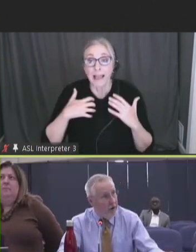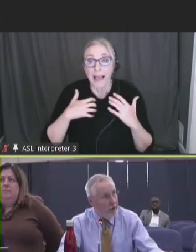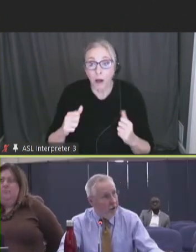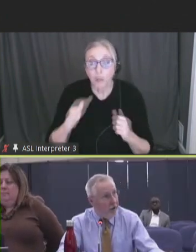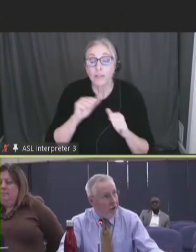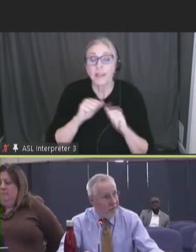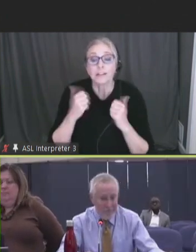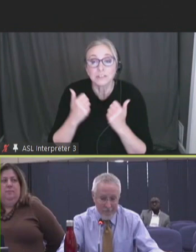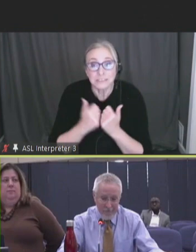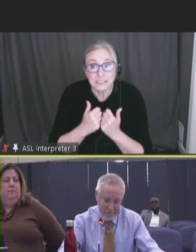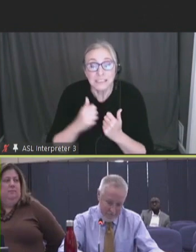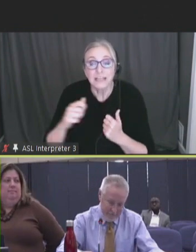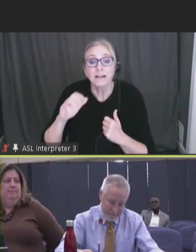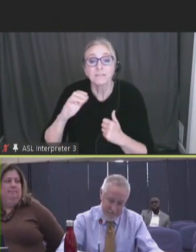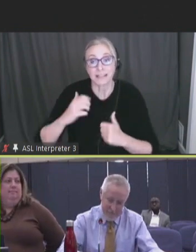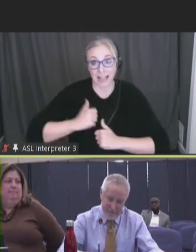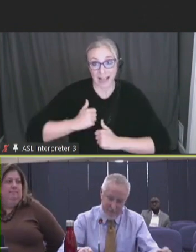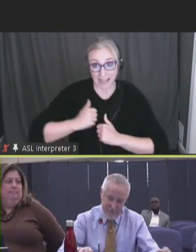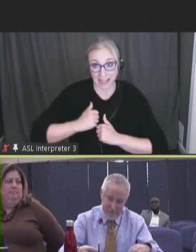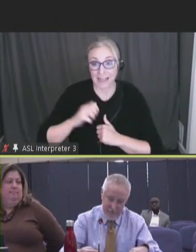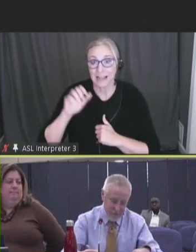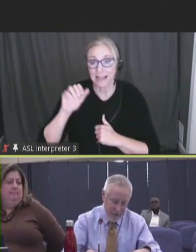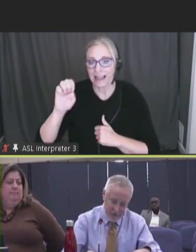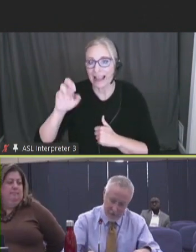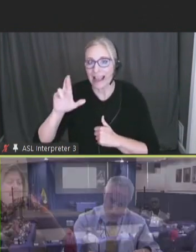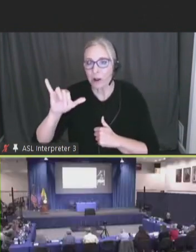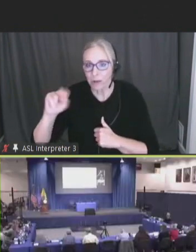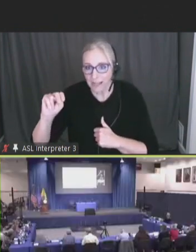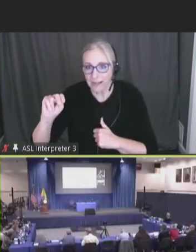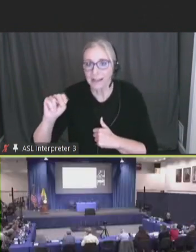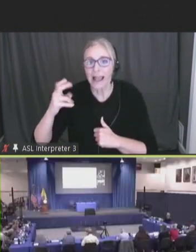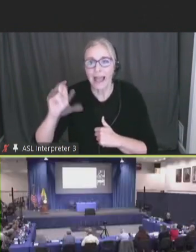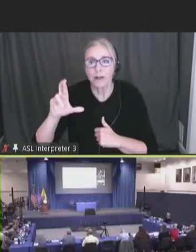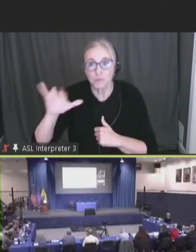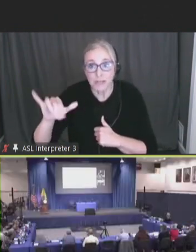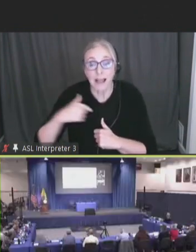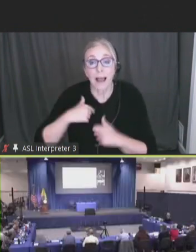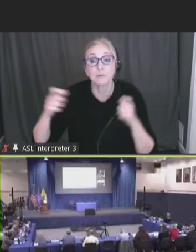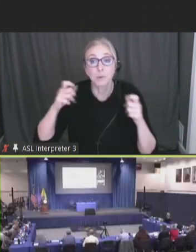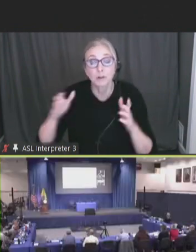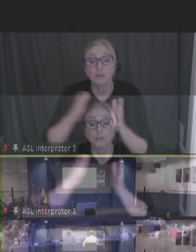Erin Henry: Good morning, everyone. My name is Erin Henry. And I'm the director general for the